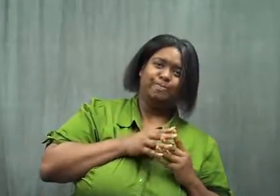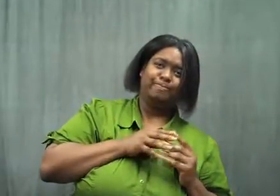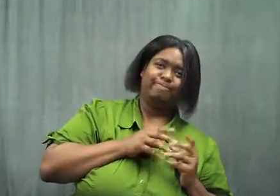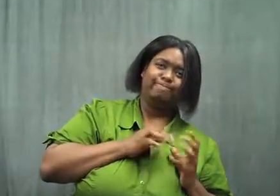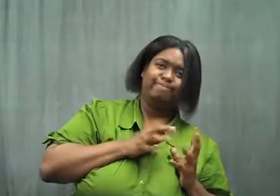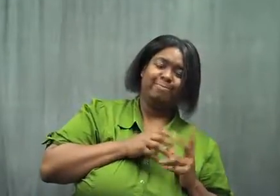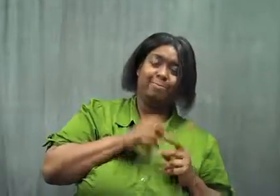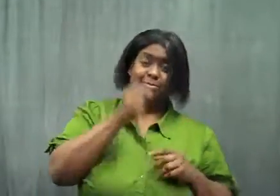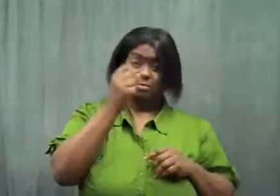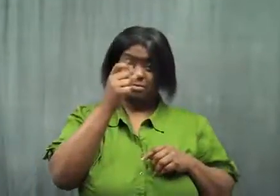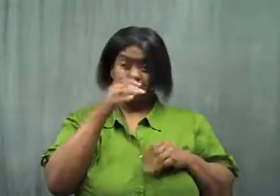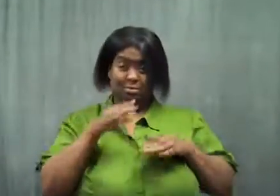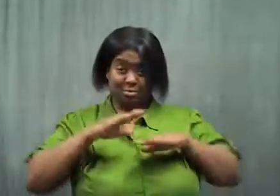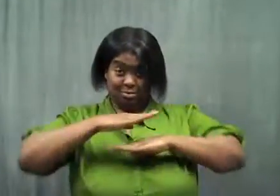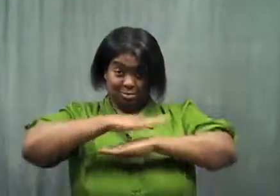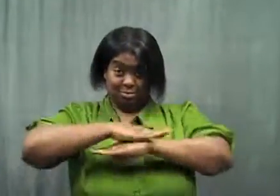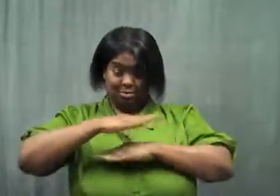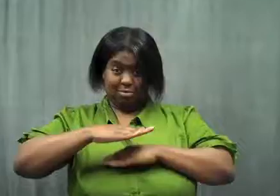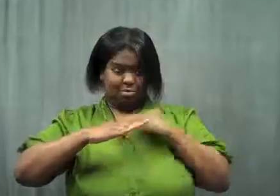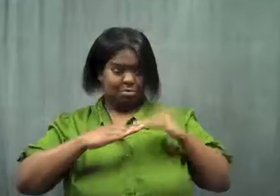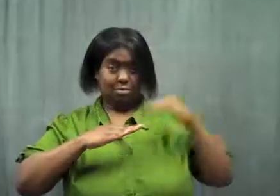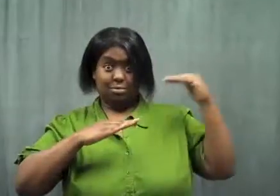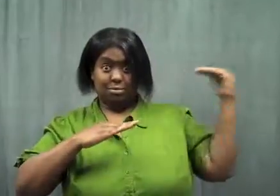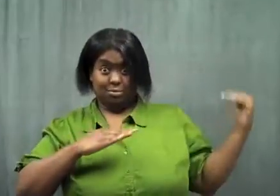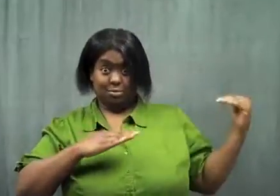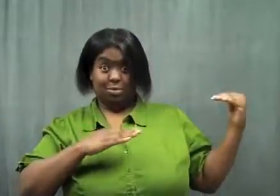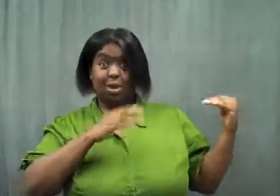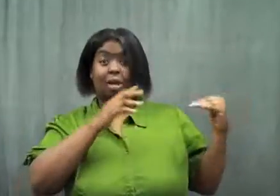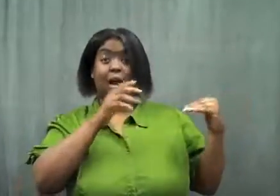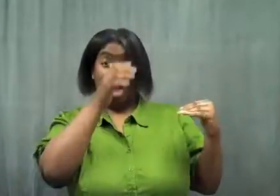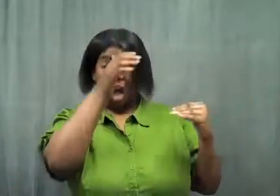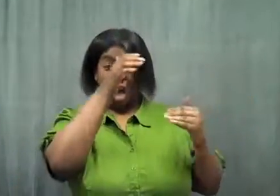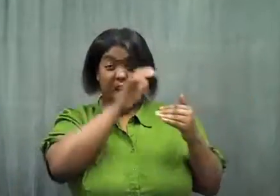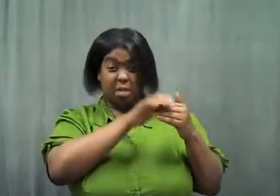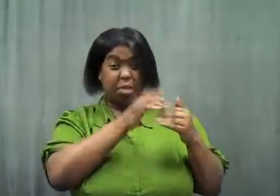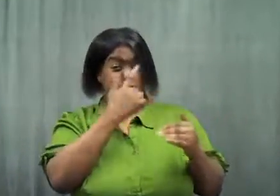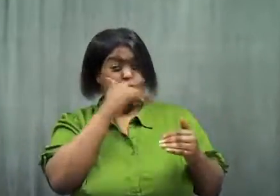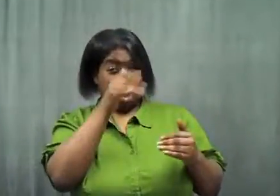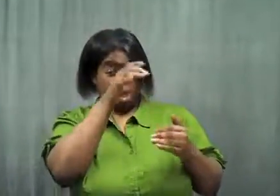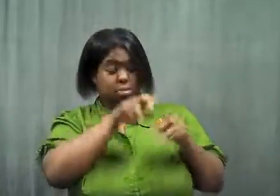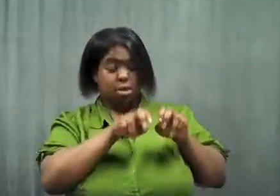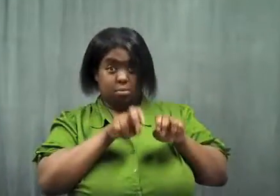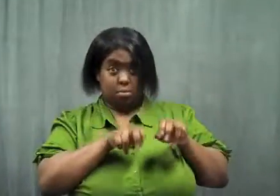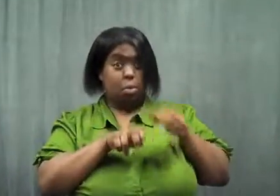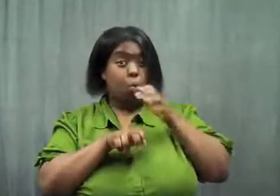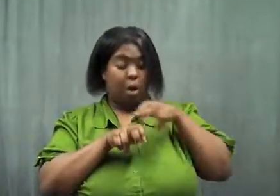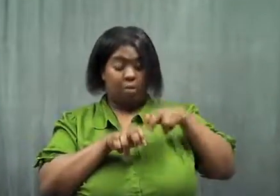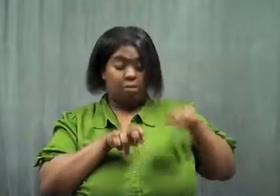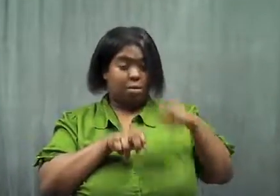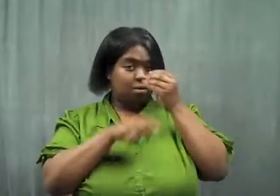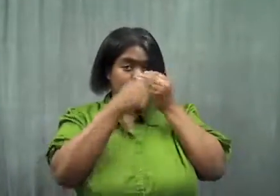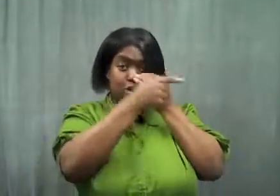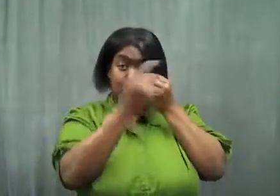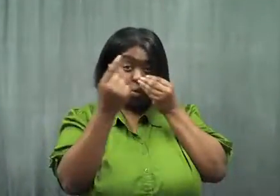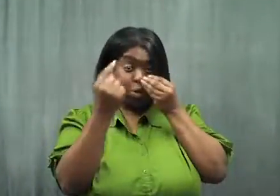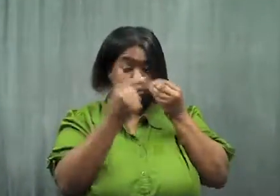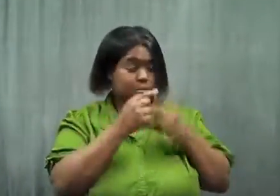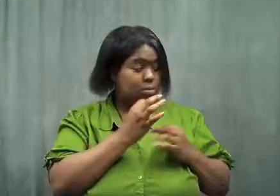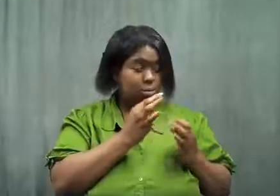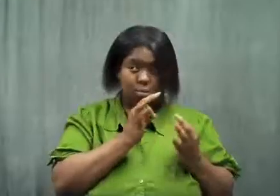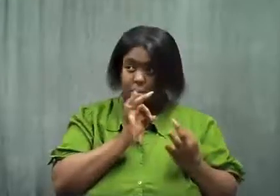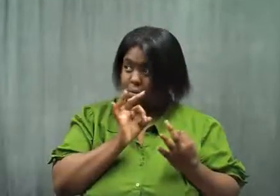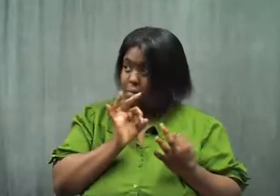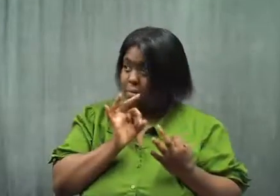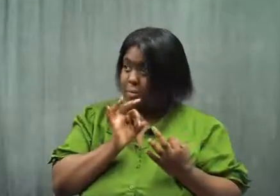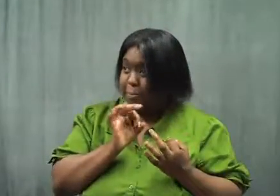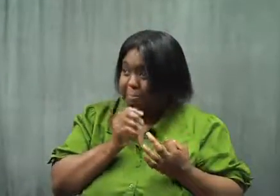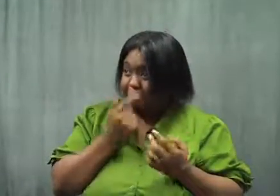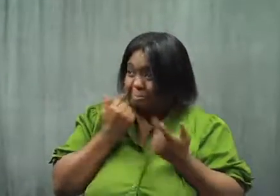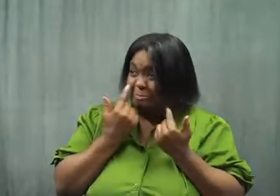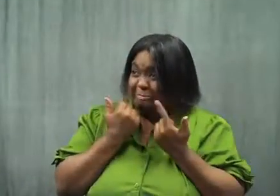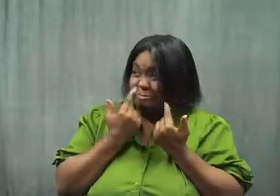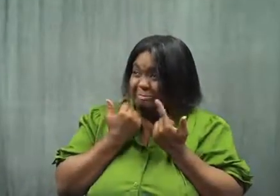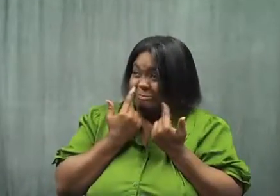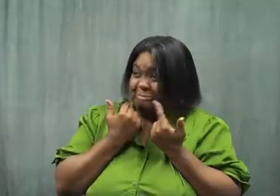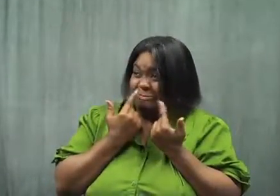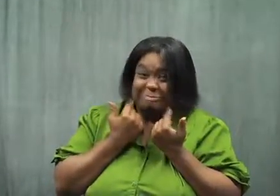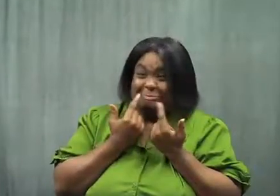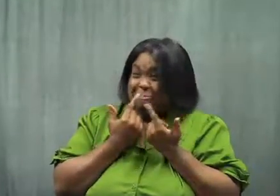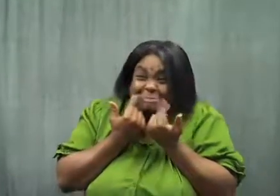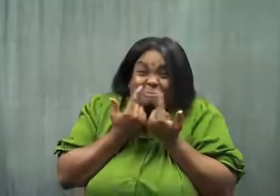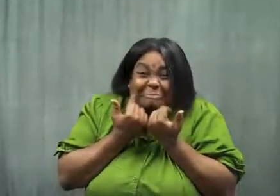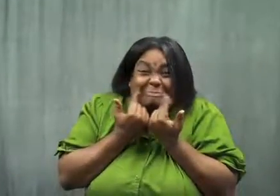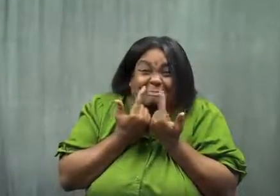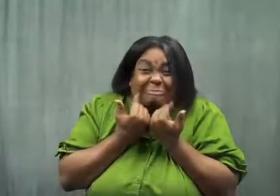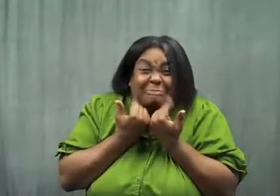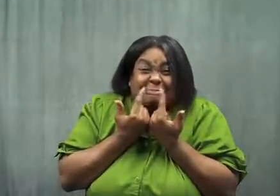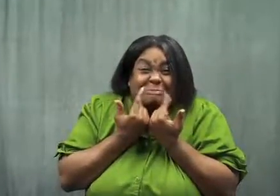At the next table, I think they were husband and wife, and they were laughing.